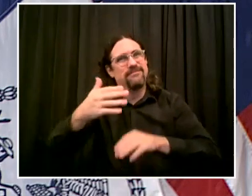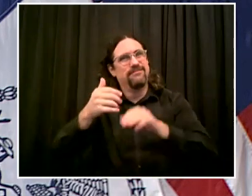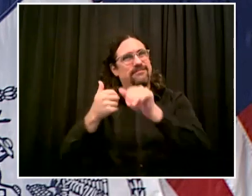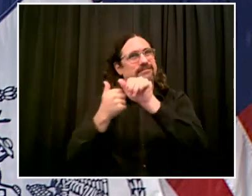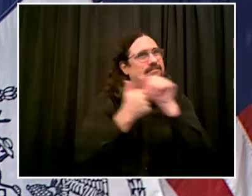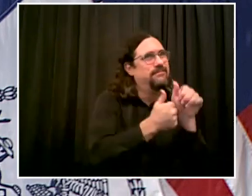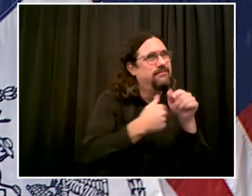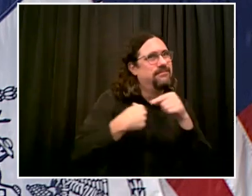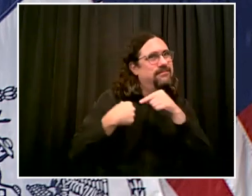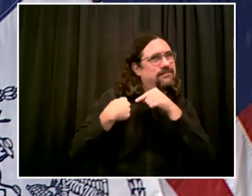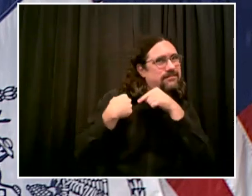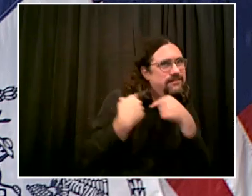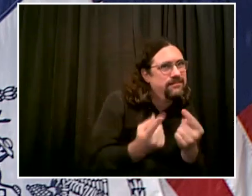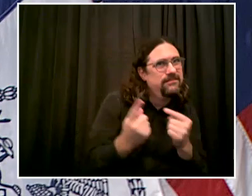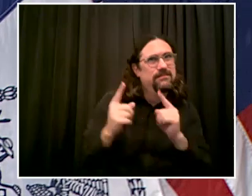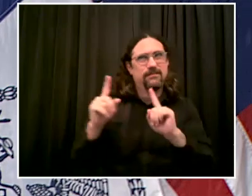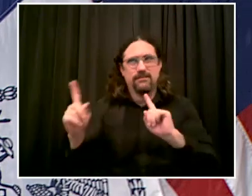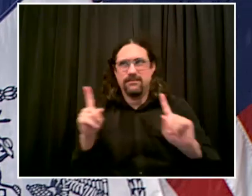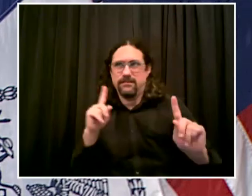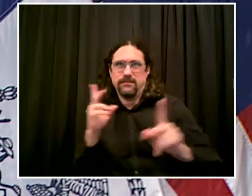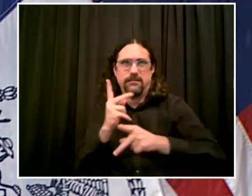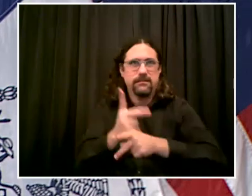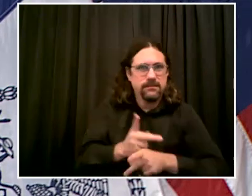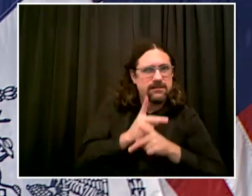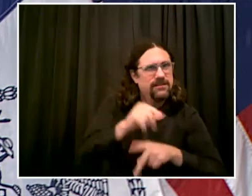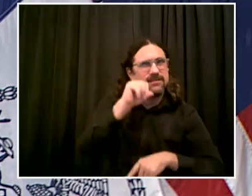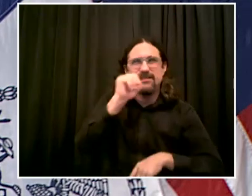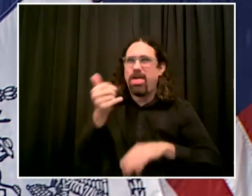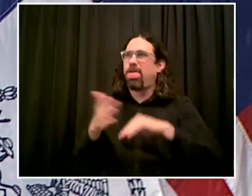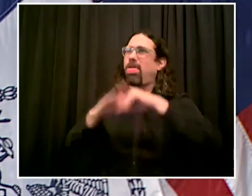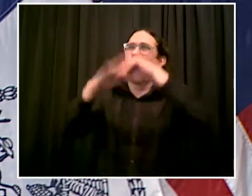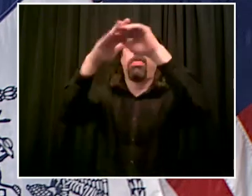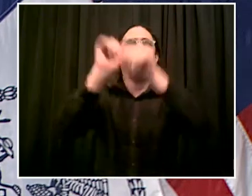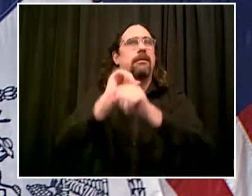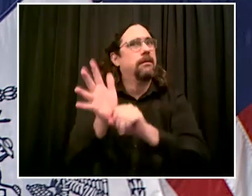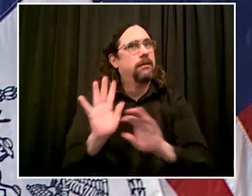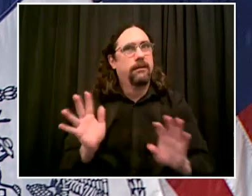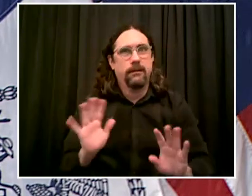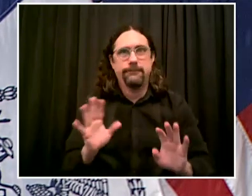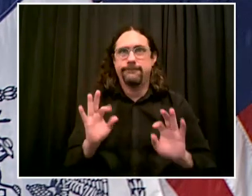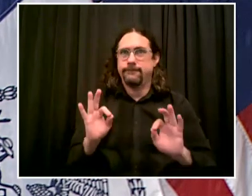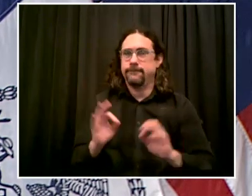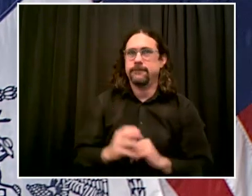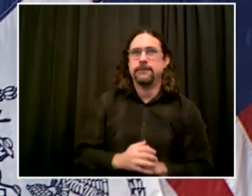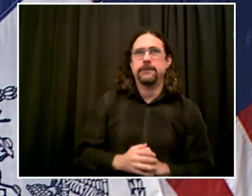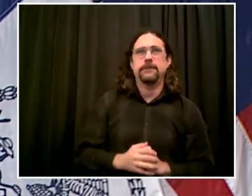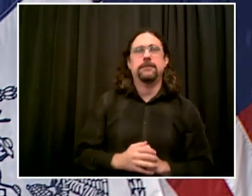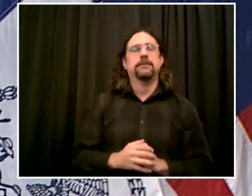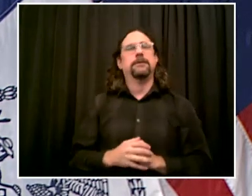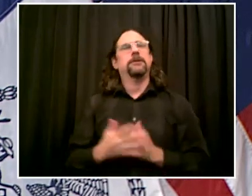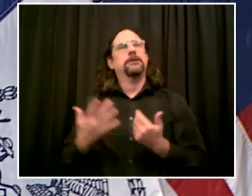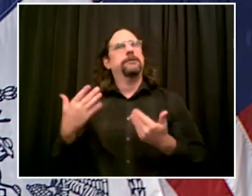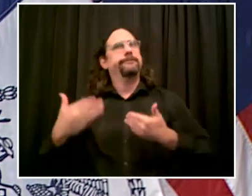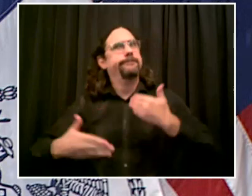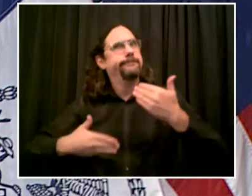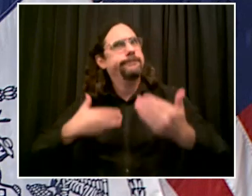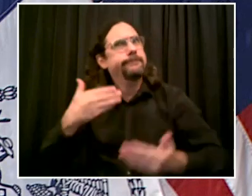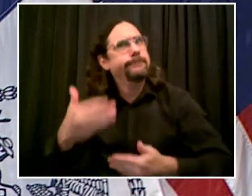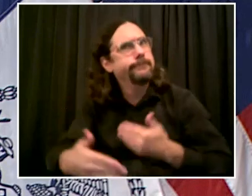THIS. WE WILL BE LOOKING AT SEVERAL THINGS THIS ORMNI. NG